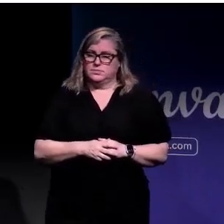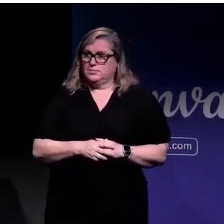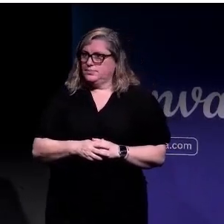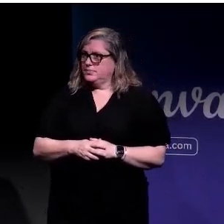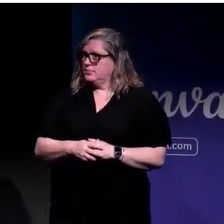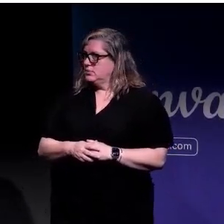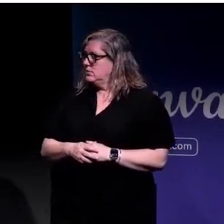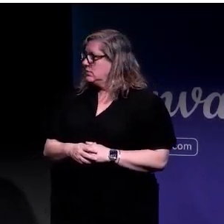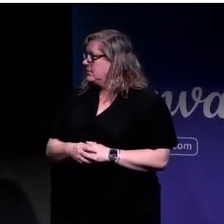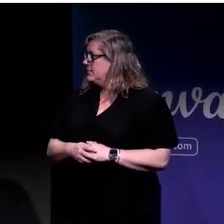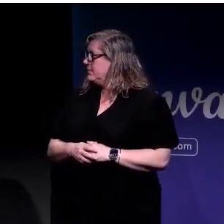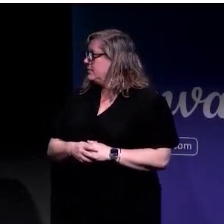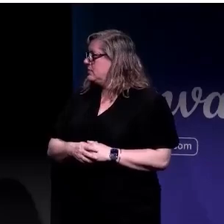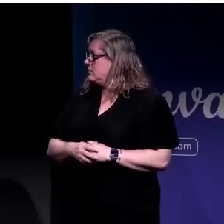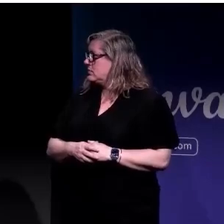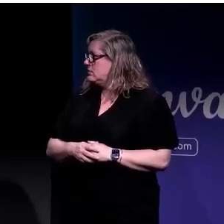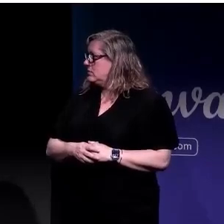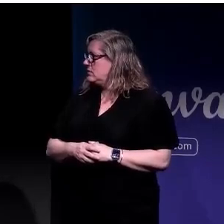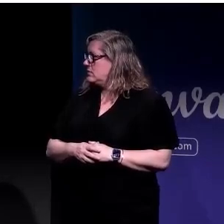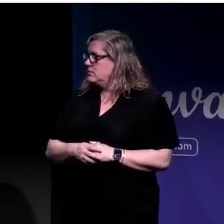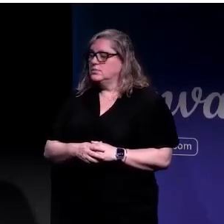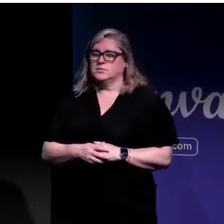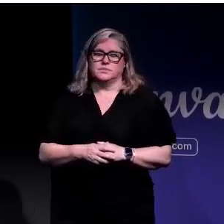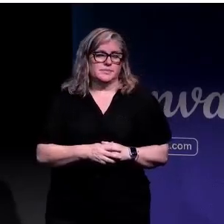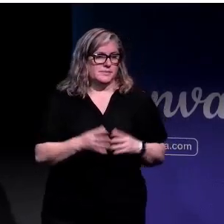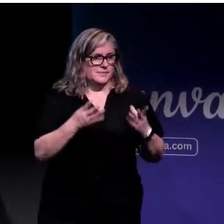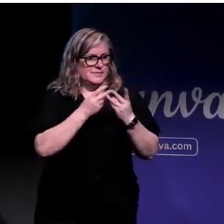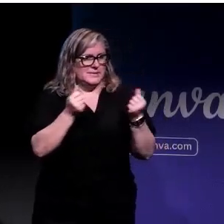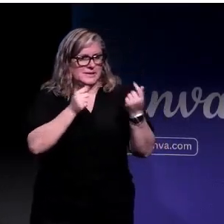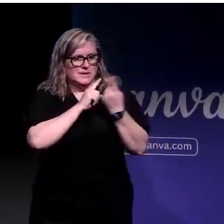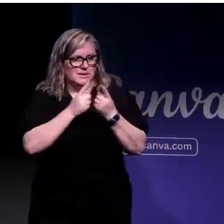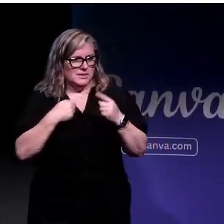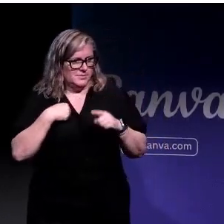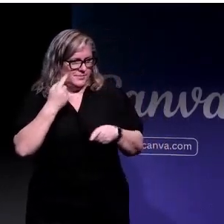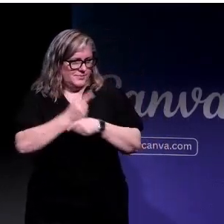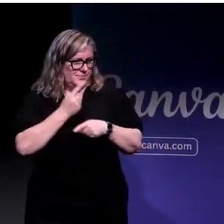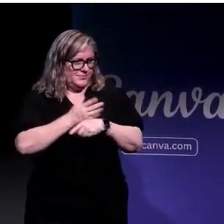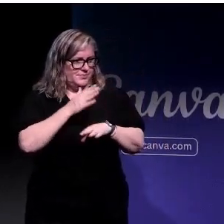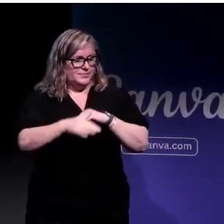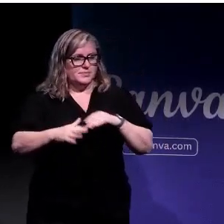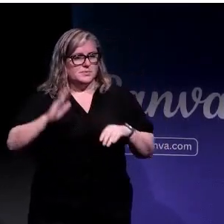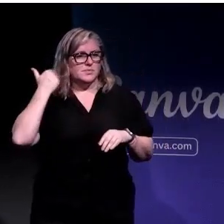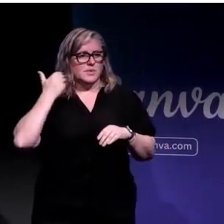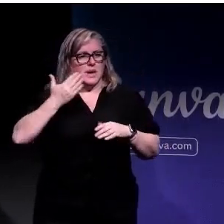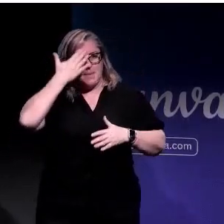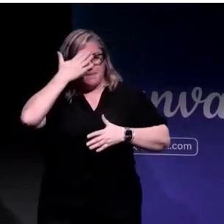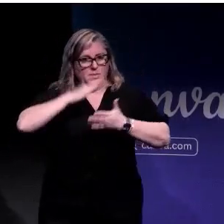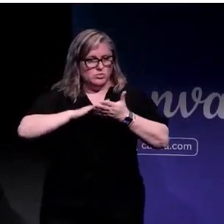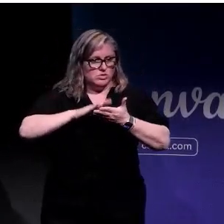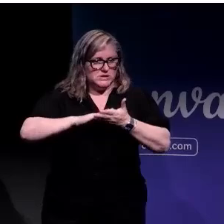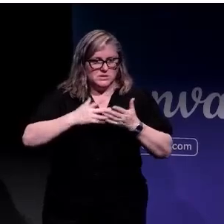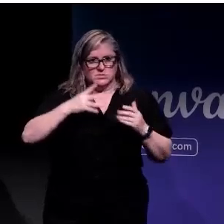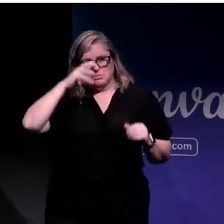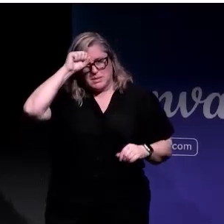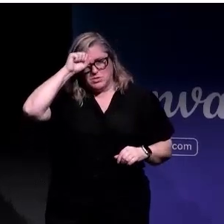So again, some of the things I was mentioning earlier with memory. With memory, those UI elements that are really going to